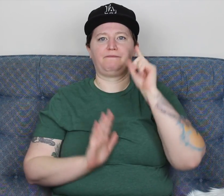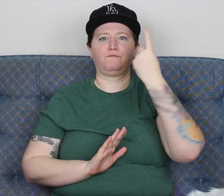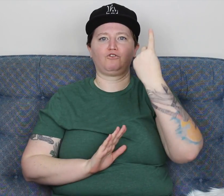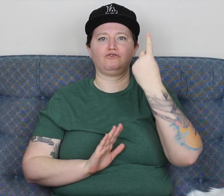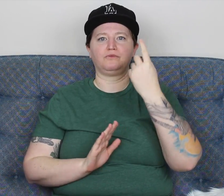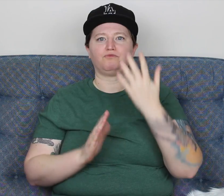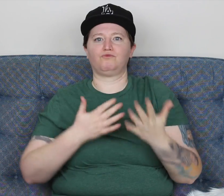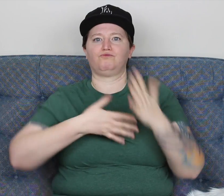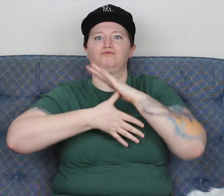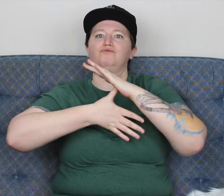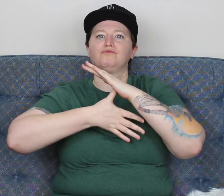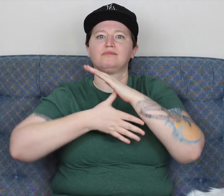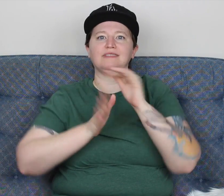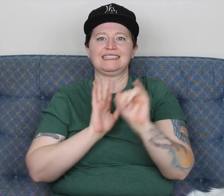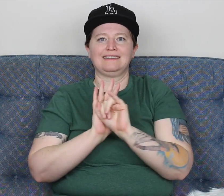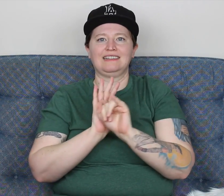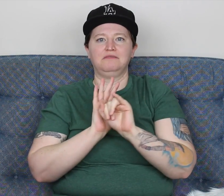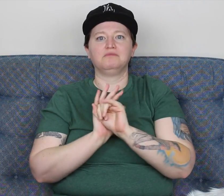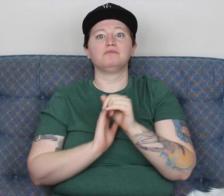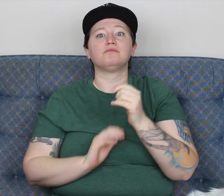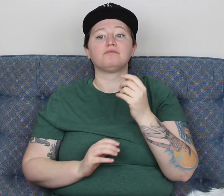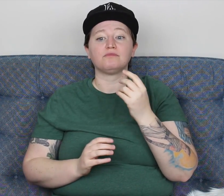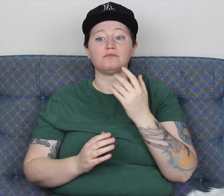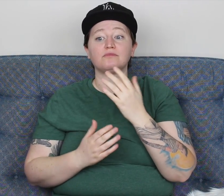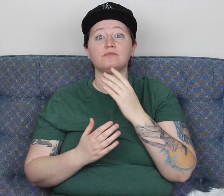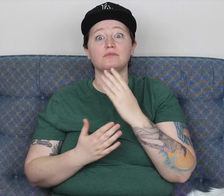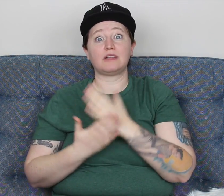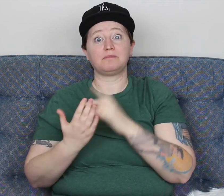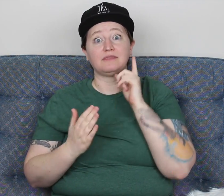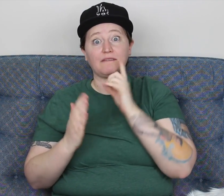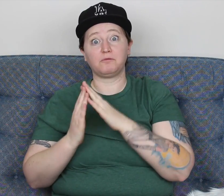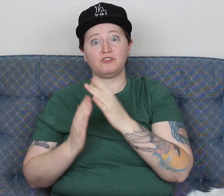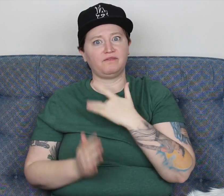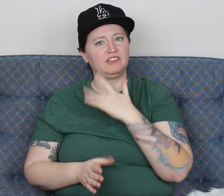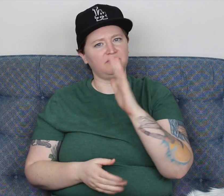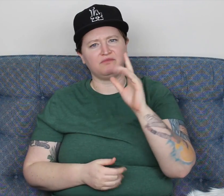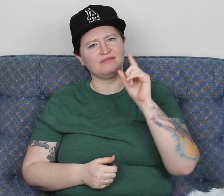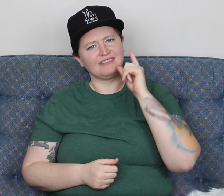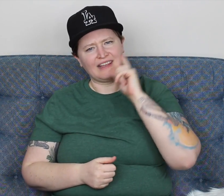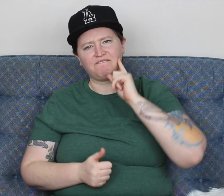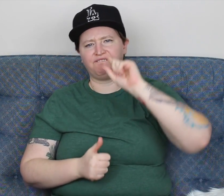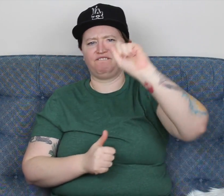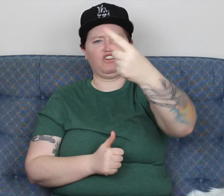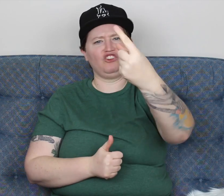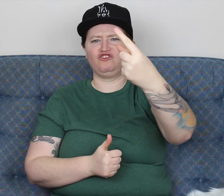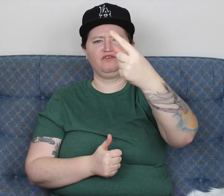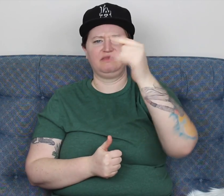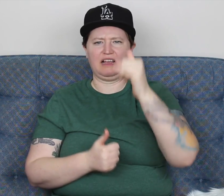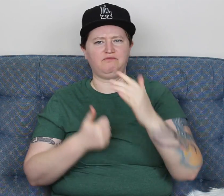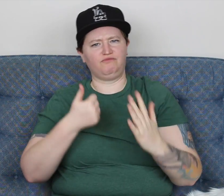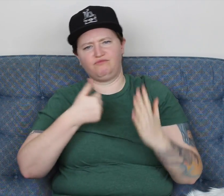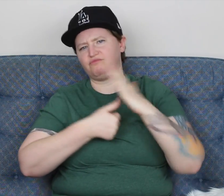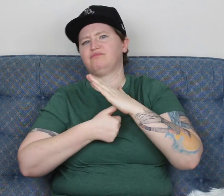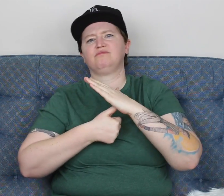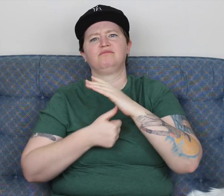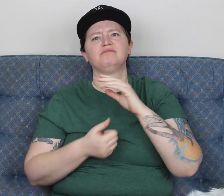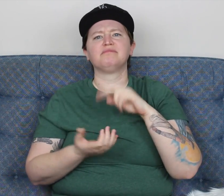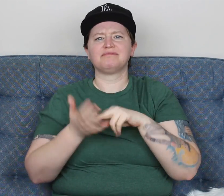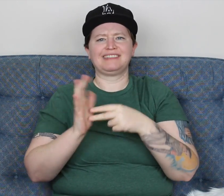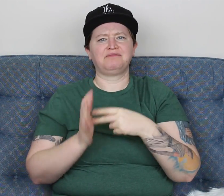What do you label yourself first as? What is your first identity? Some people in the Deaf community say "I am Deaf first."